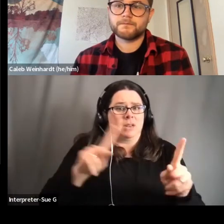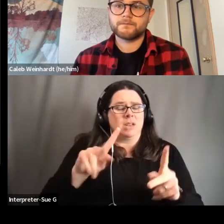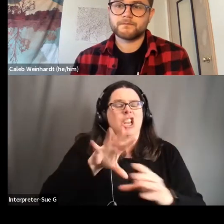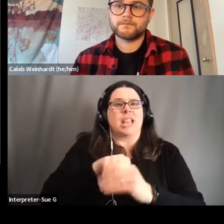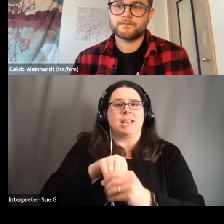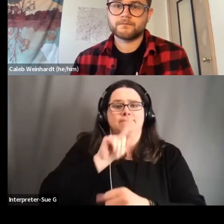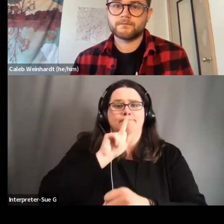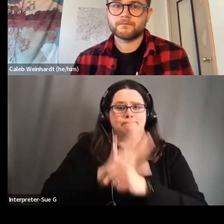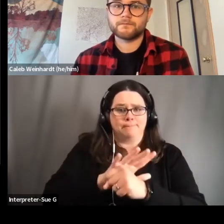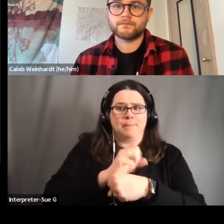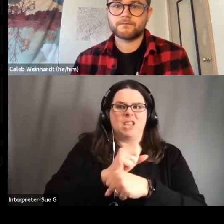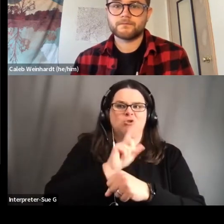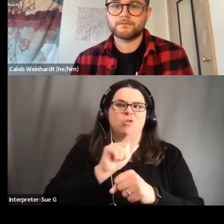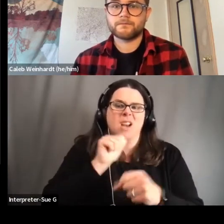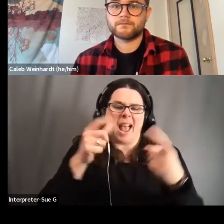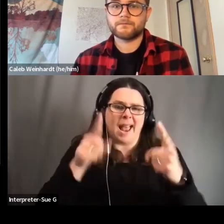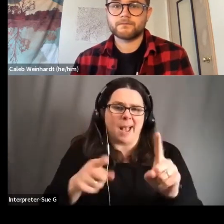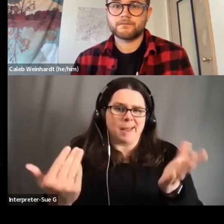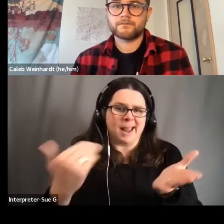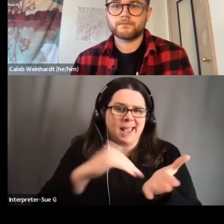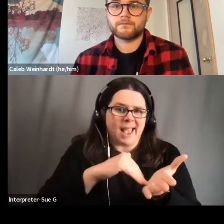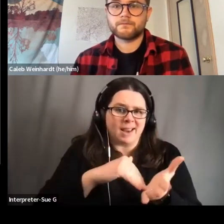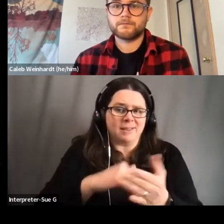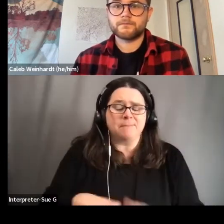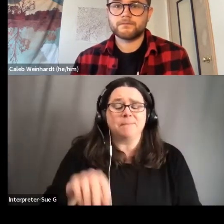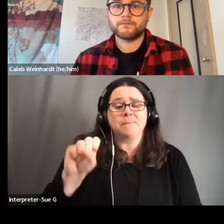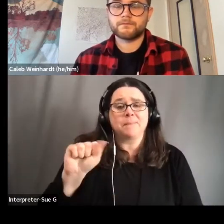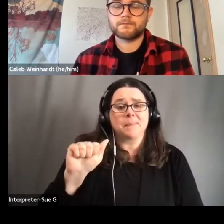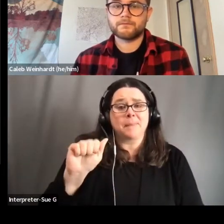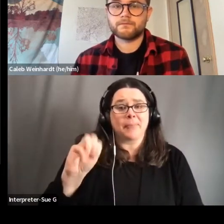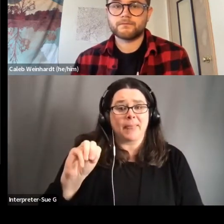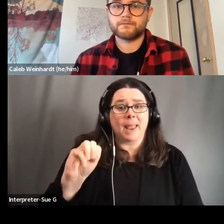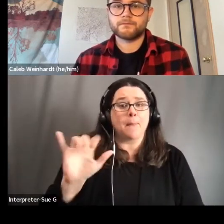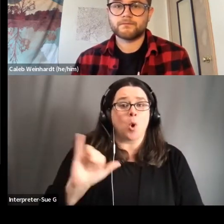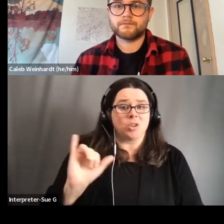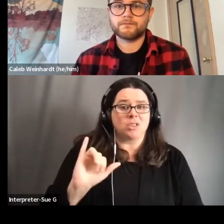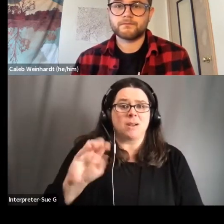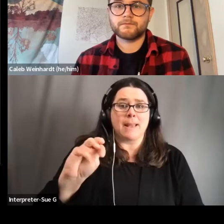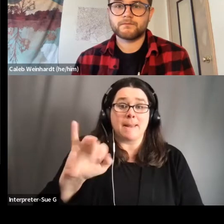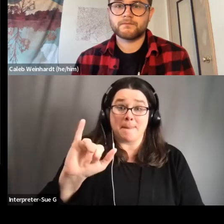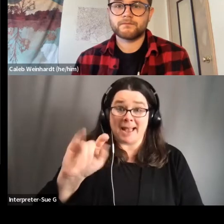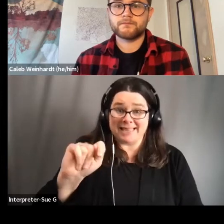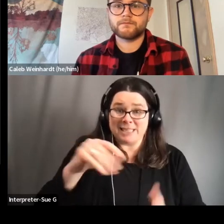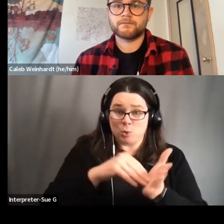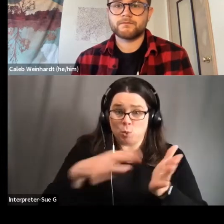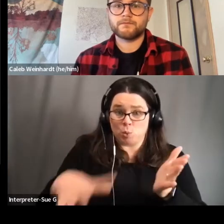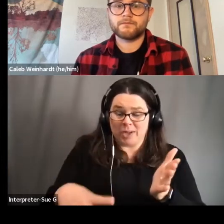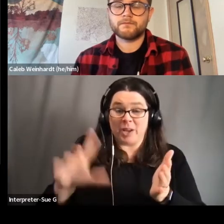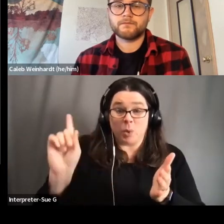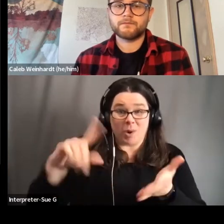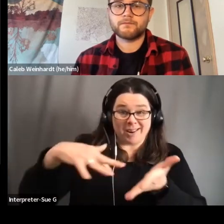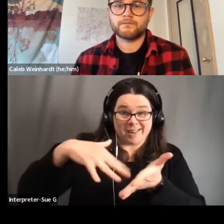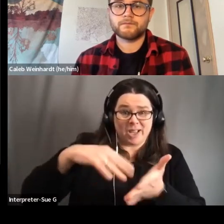to making sure it doesn't happen again. Sam is also an MIT student in nuclear engineering technology.